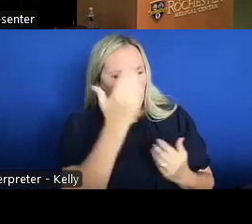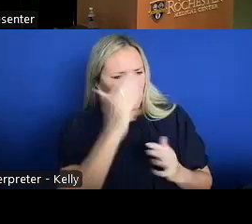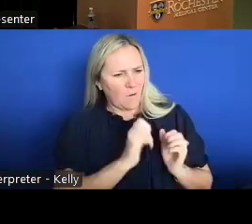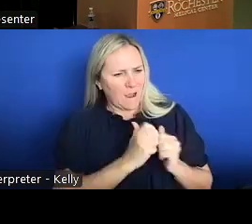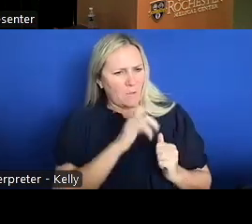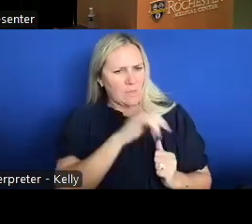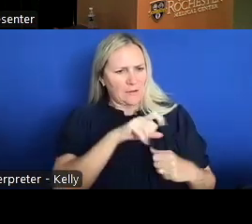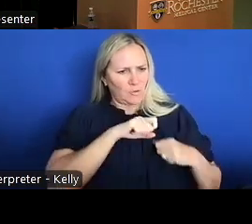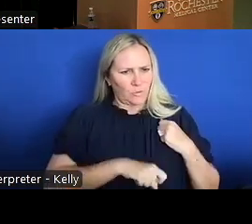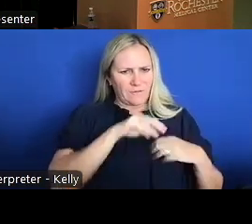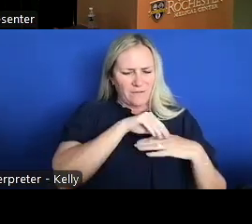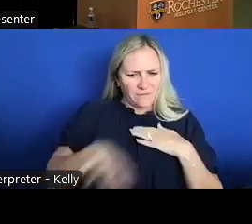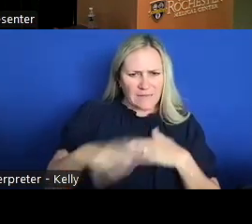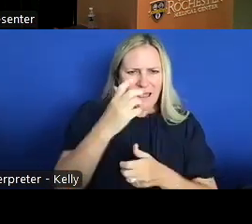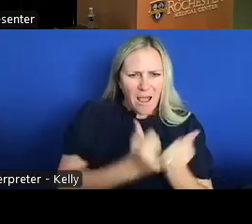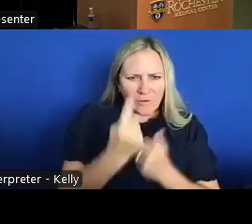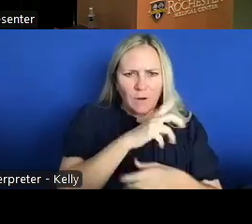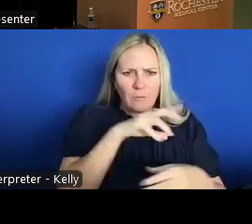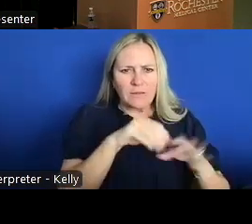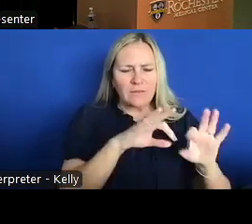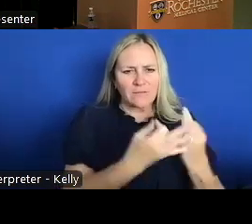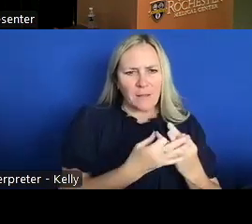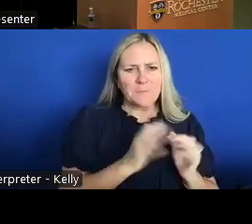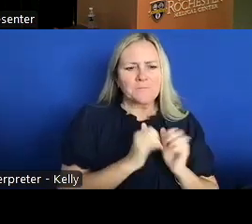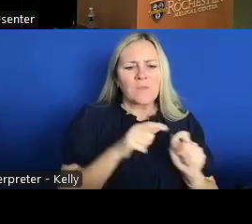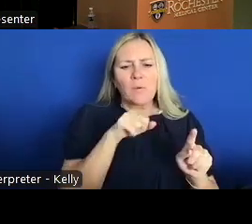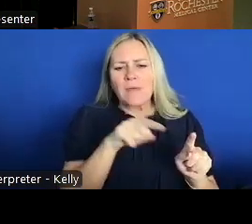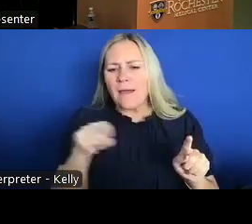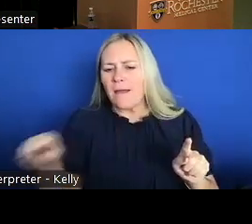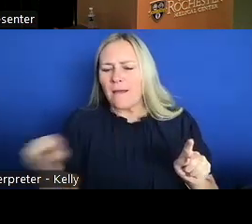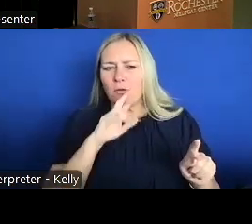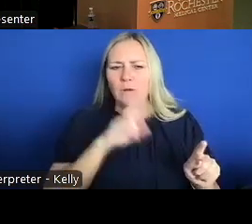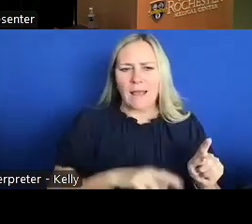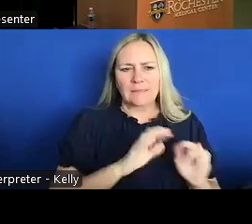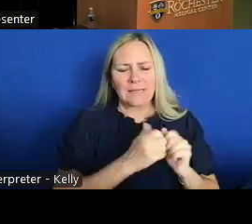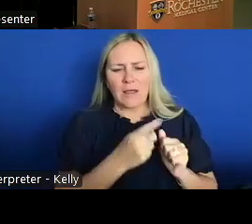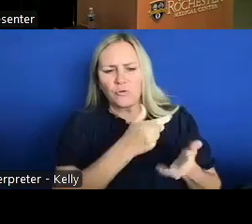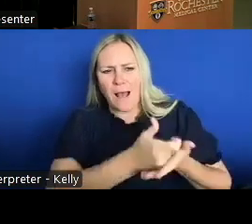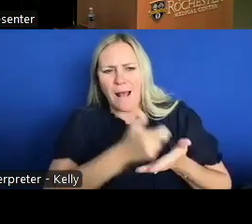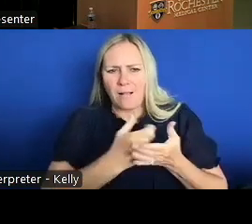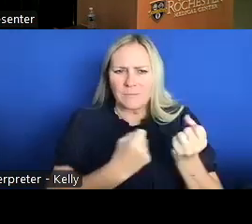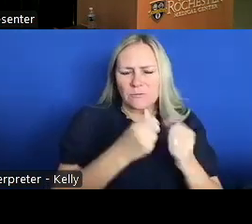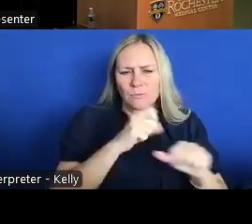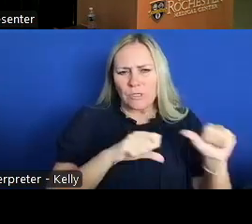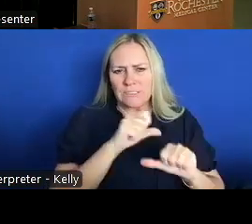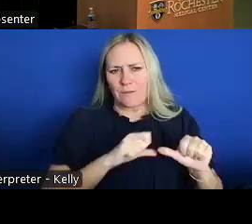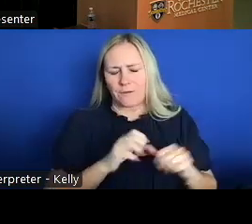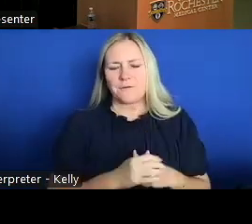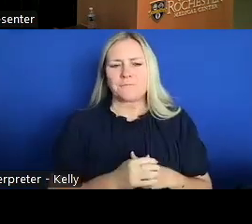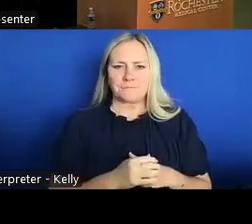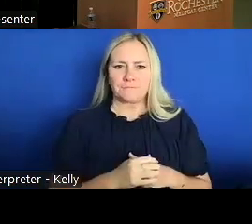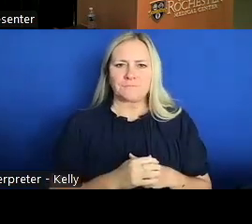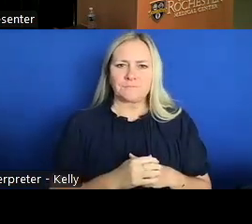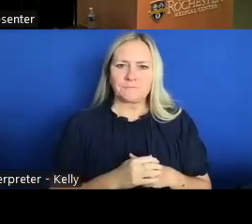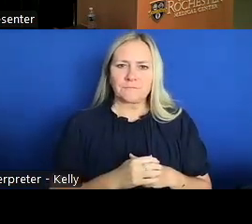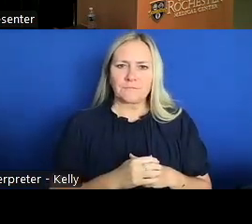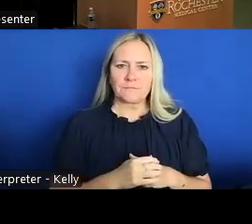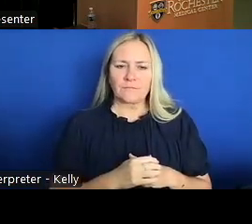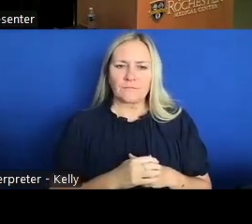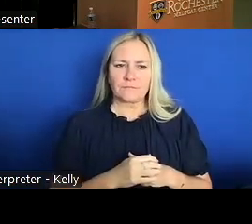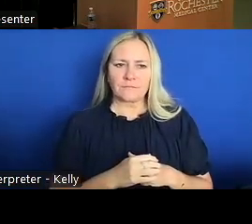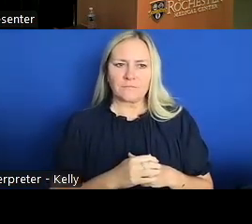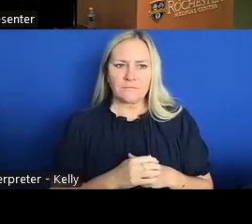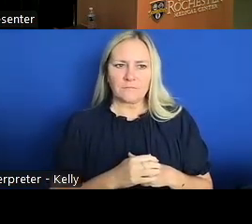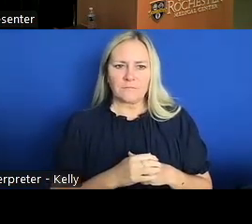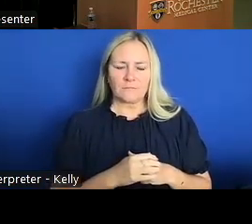this one doing that one how do you try to help one another um also there is an oscillation of